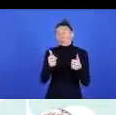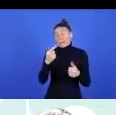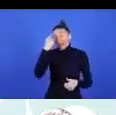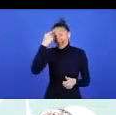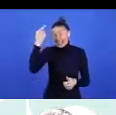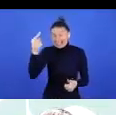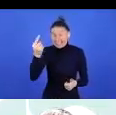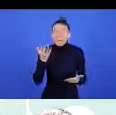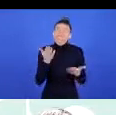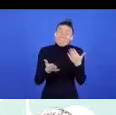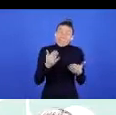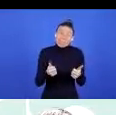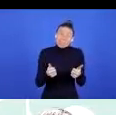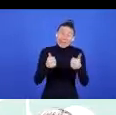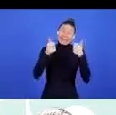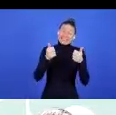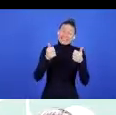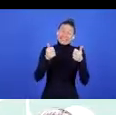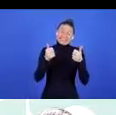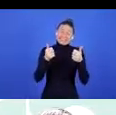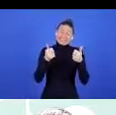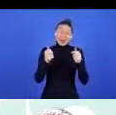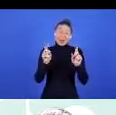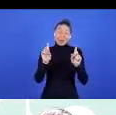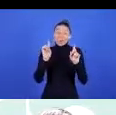if you are considering two, it's not a bad idea, either